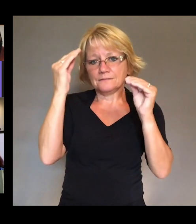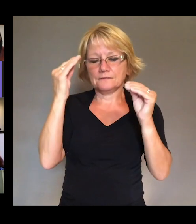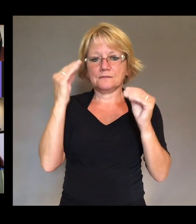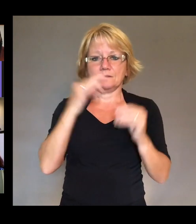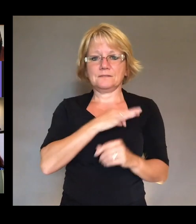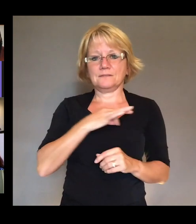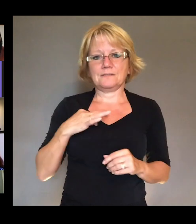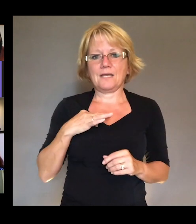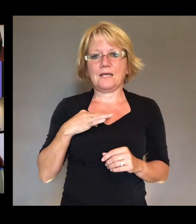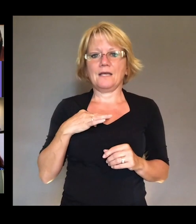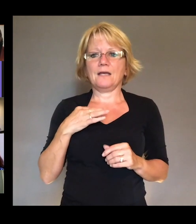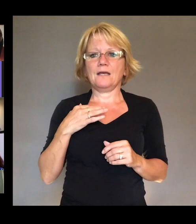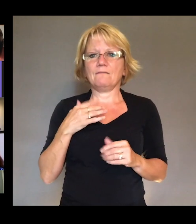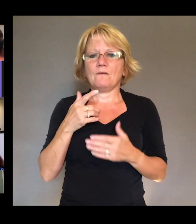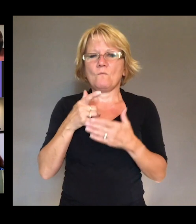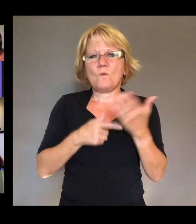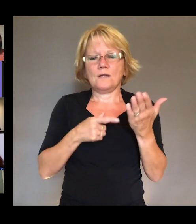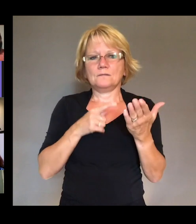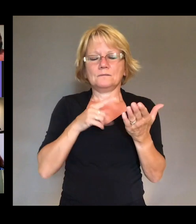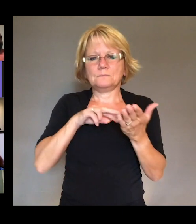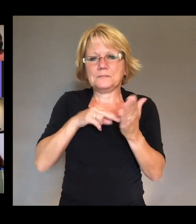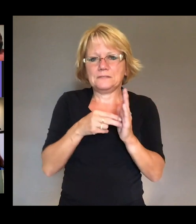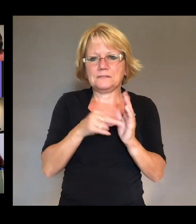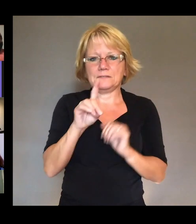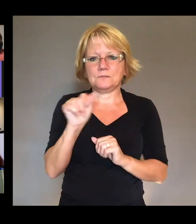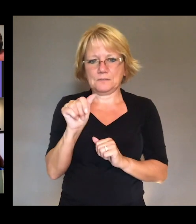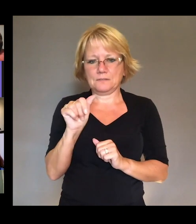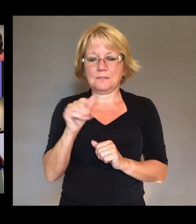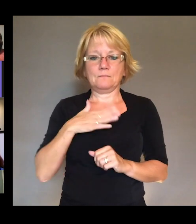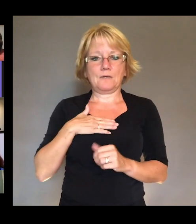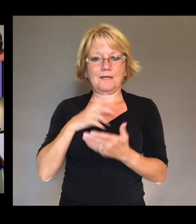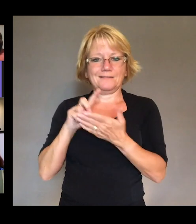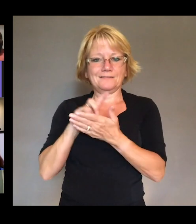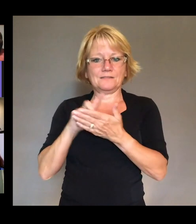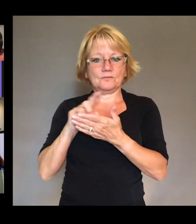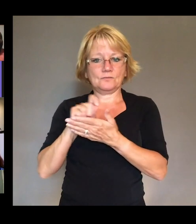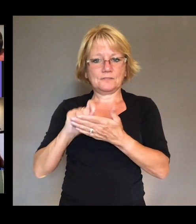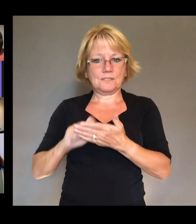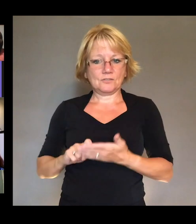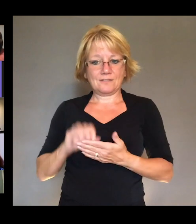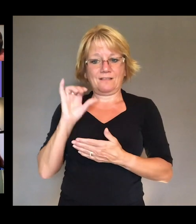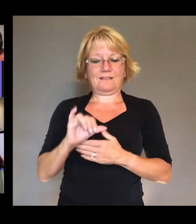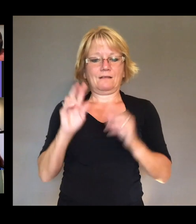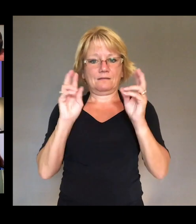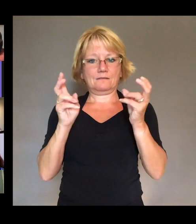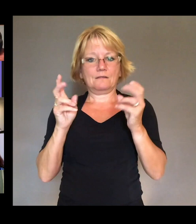educate the staff on what disability truly is. My dissertation was on this exact topic